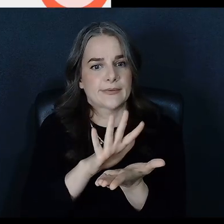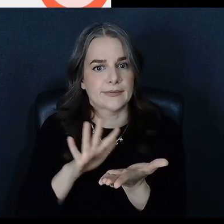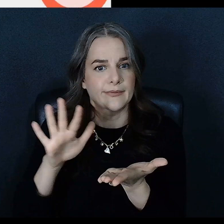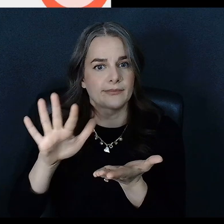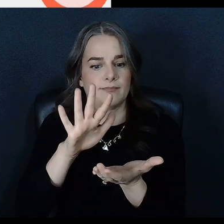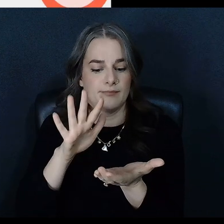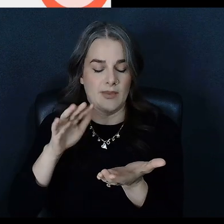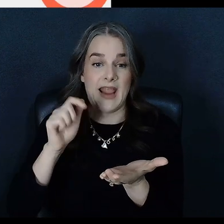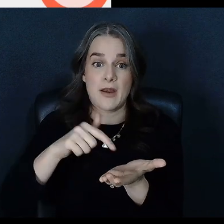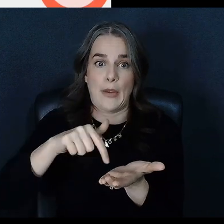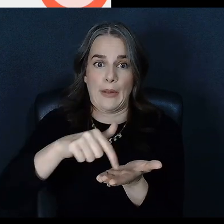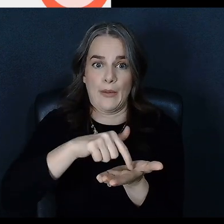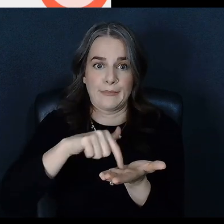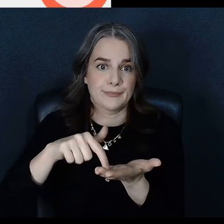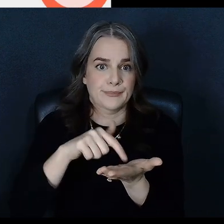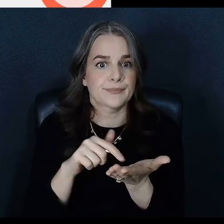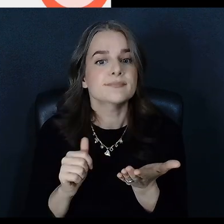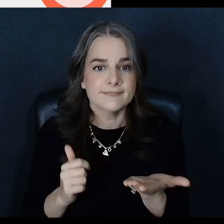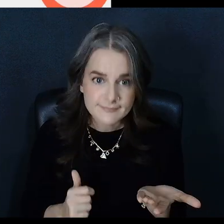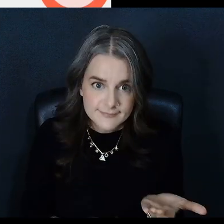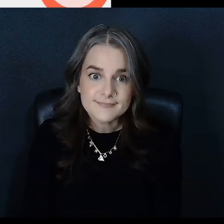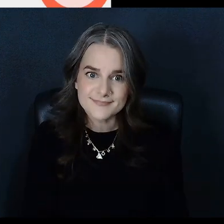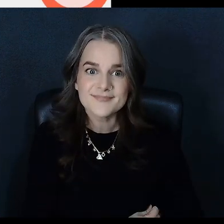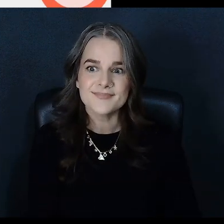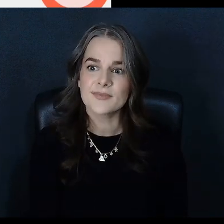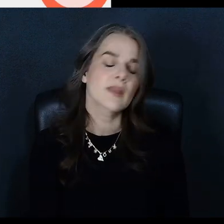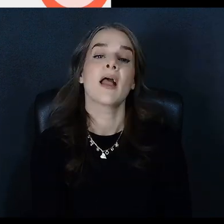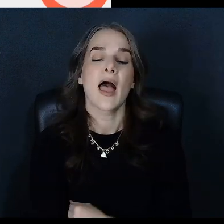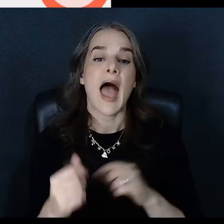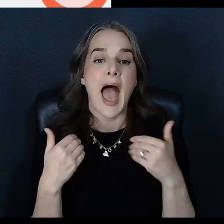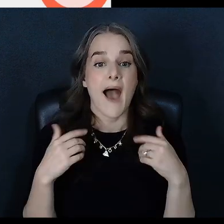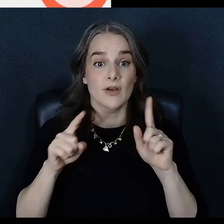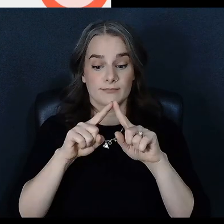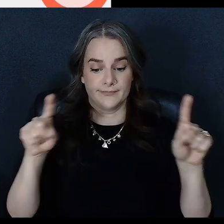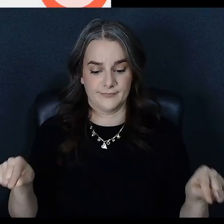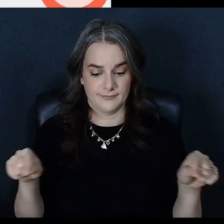So thinking of something like that, keyguards to provide some boundaries for people when they're